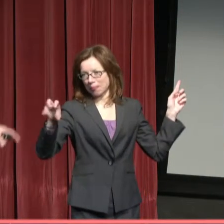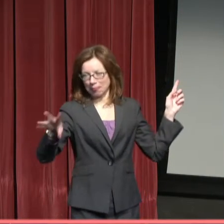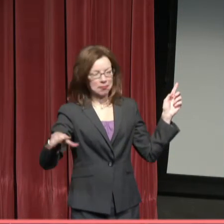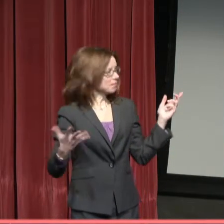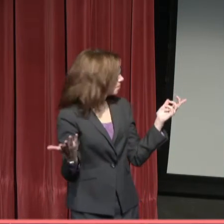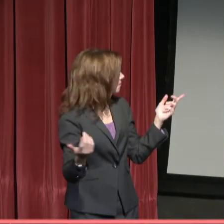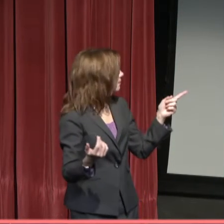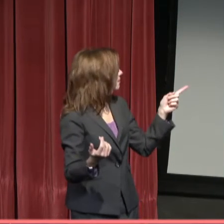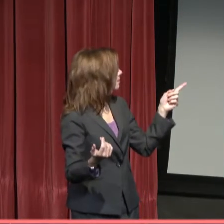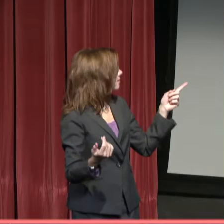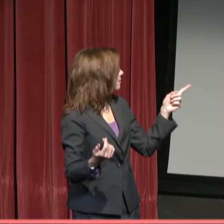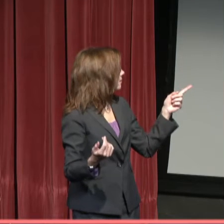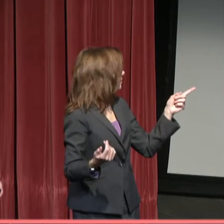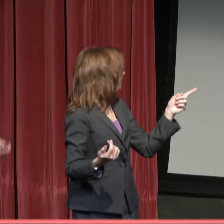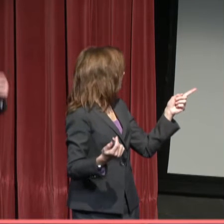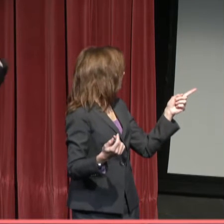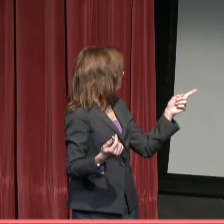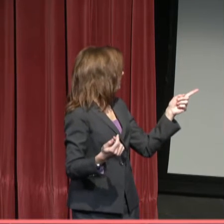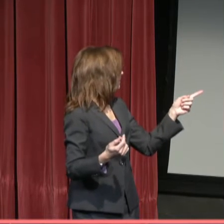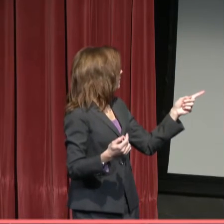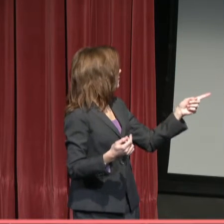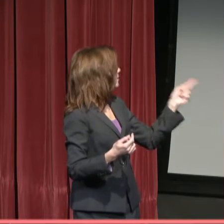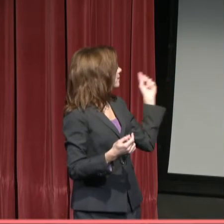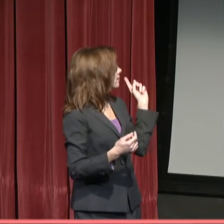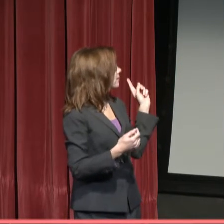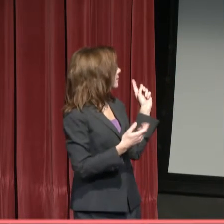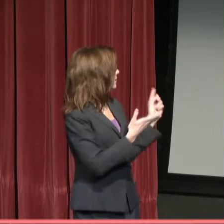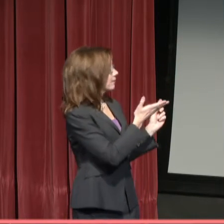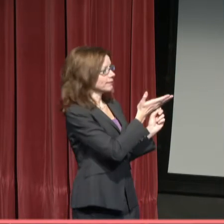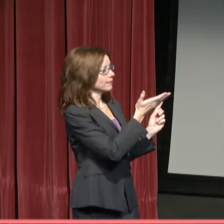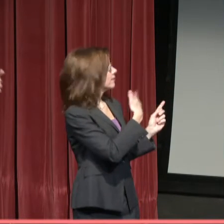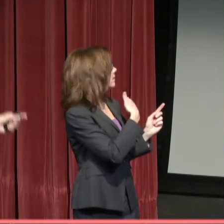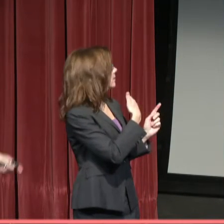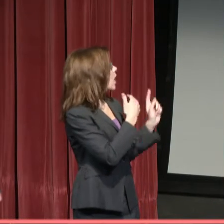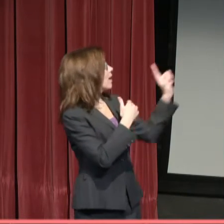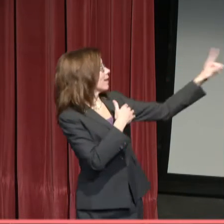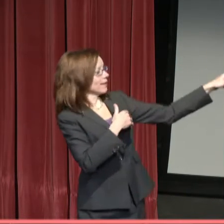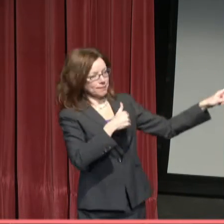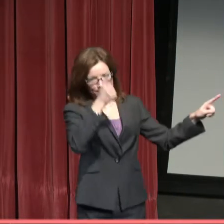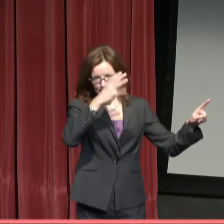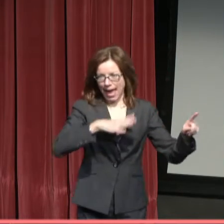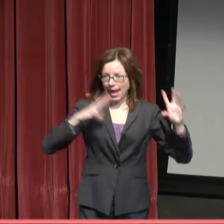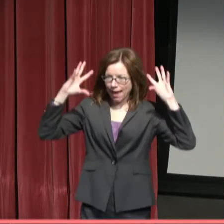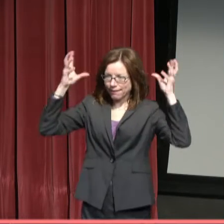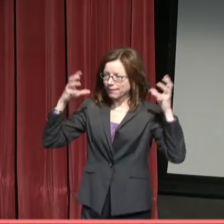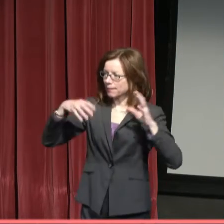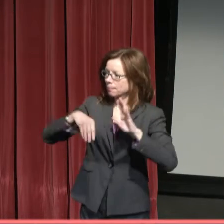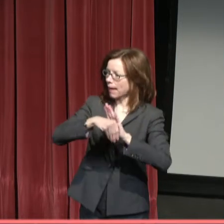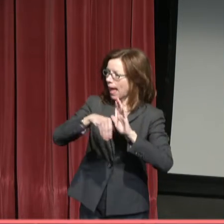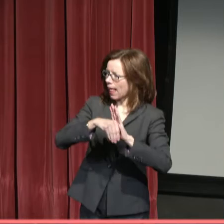The one on the right says, it's a joker with the bells on his ears and it says you've got a ringing in your ears?